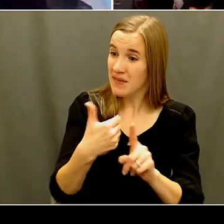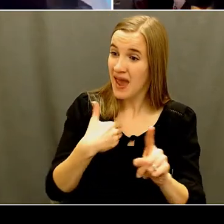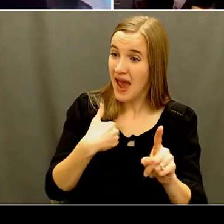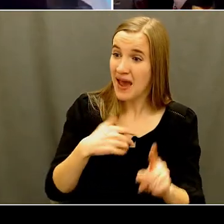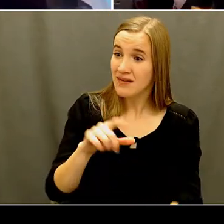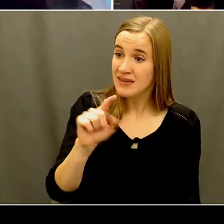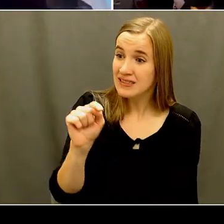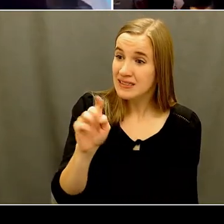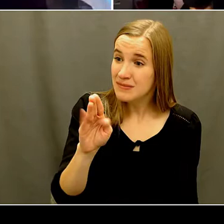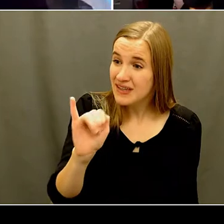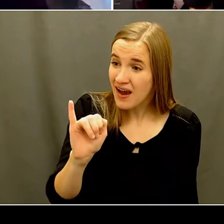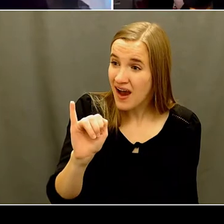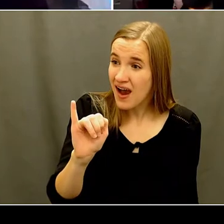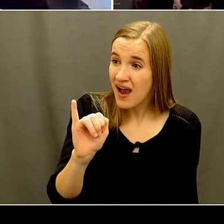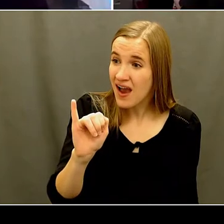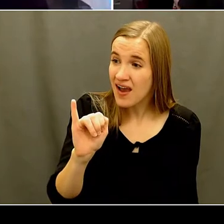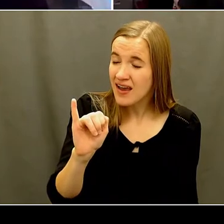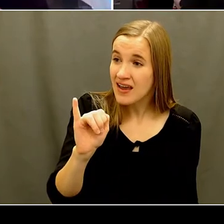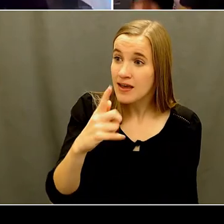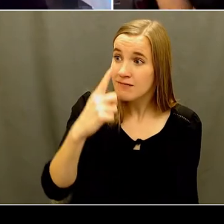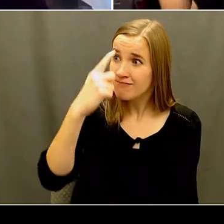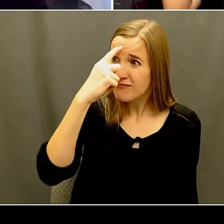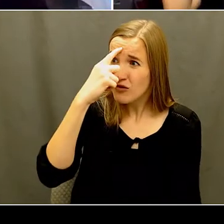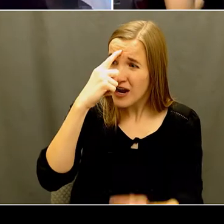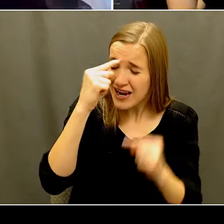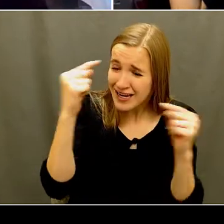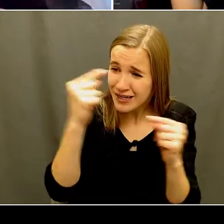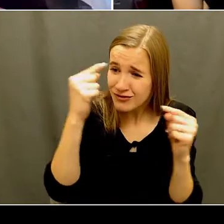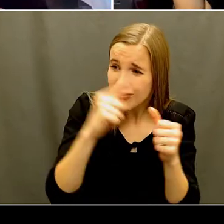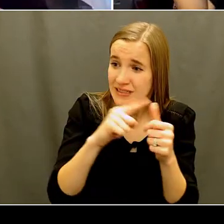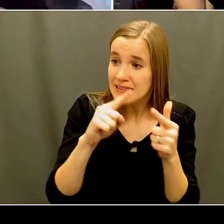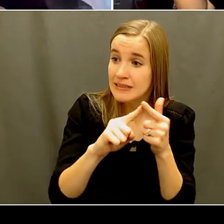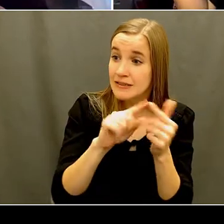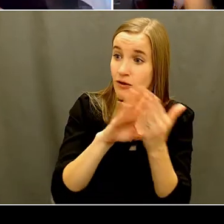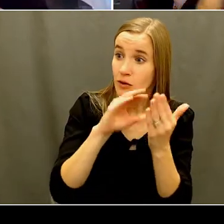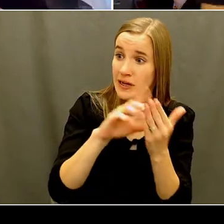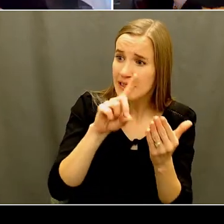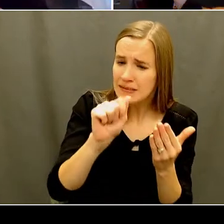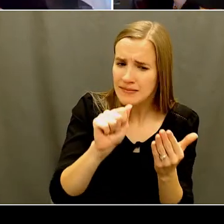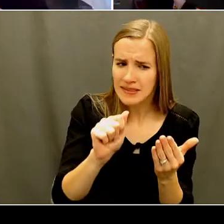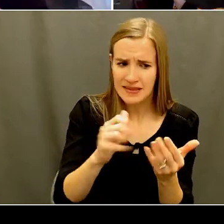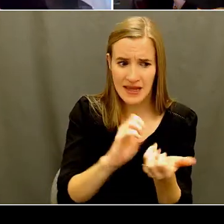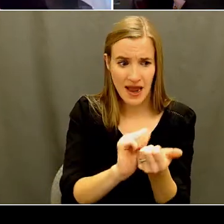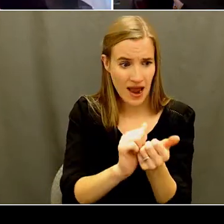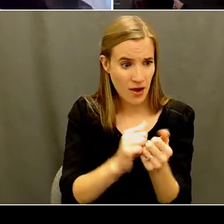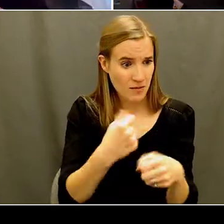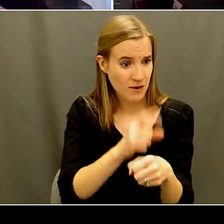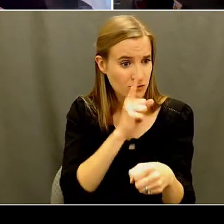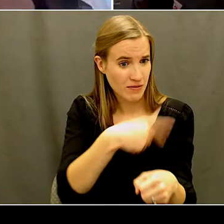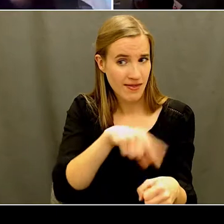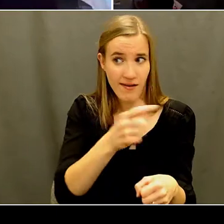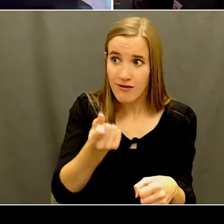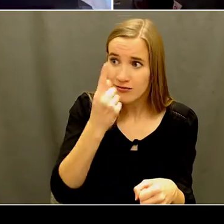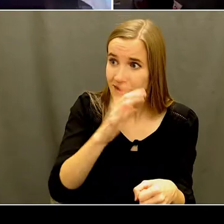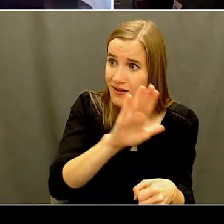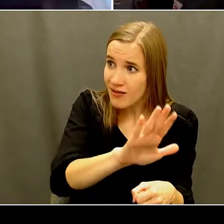really like you. I want to offer you this job, come work for us. And I did